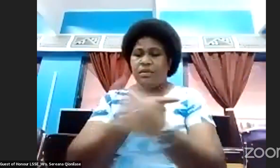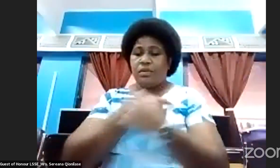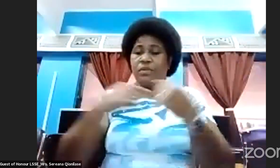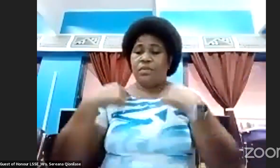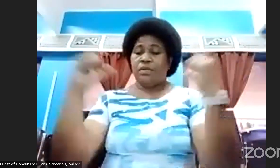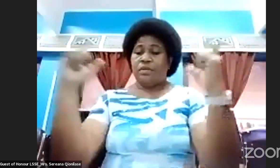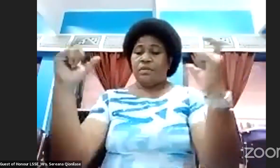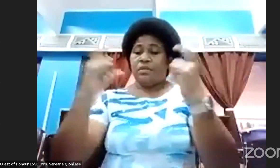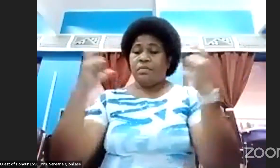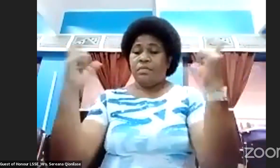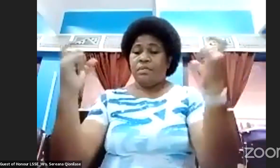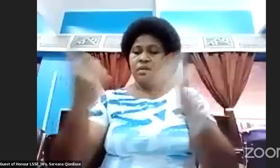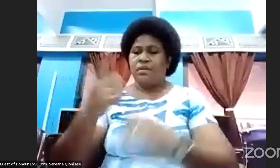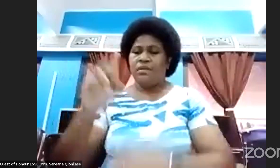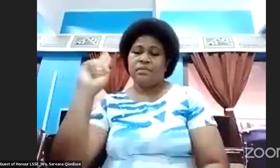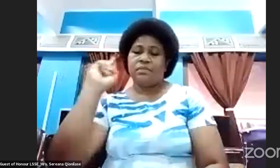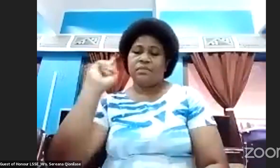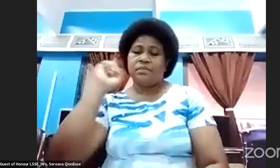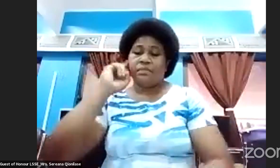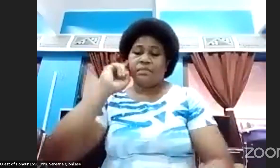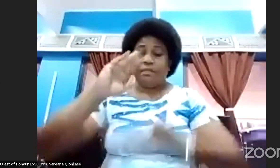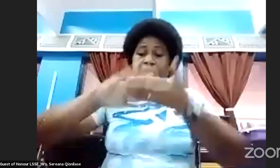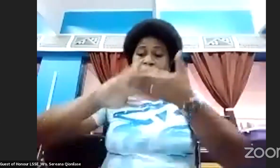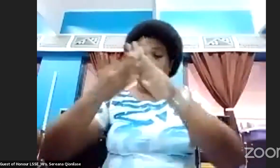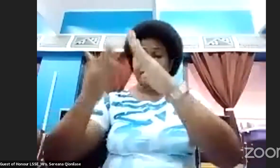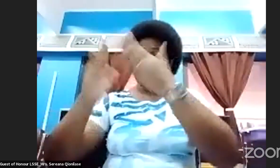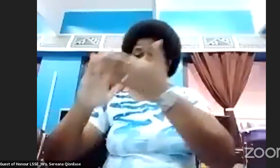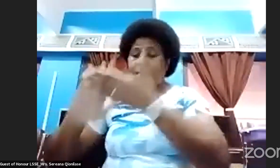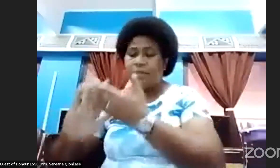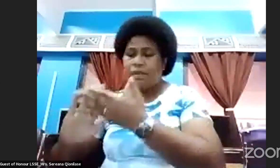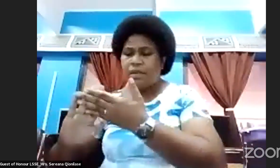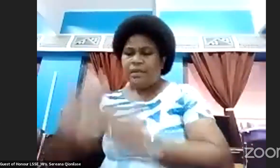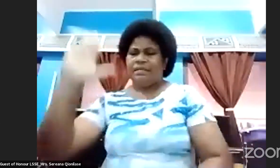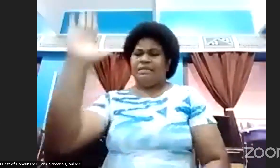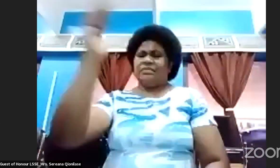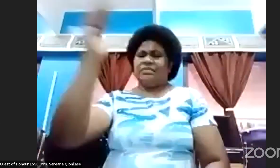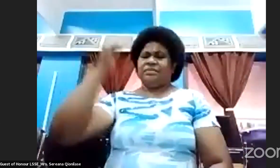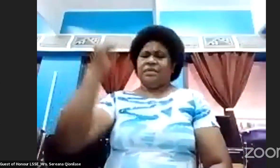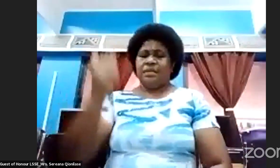like it's coming to me.